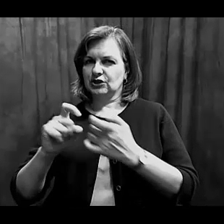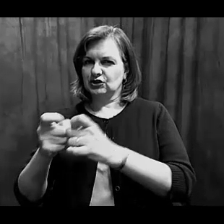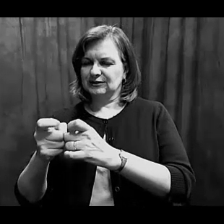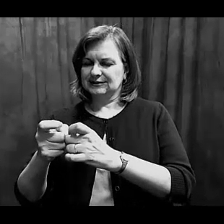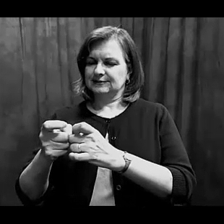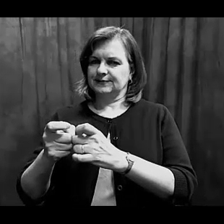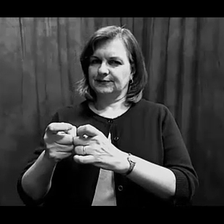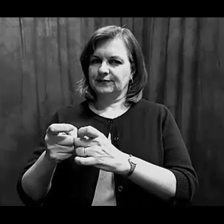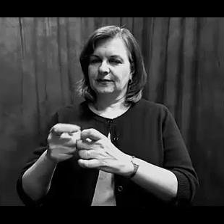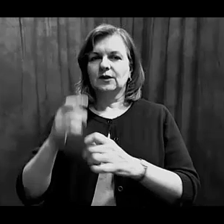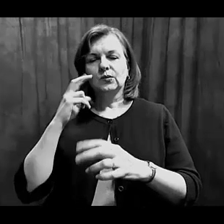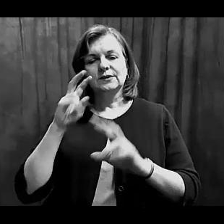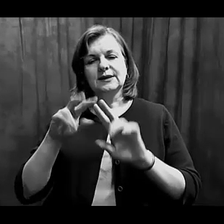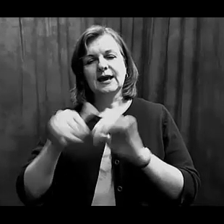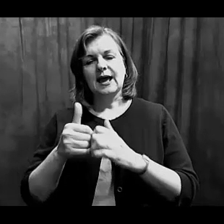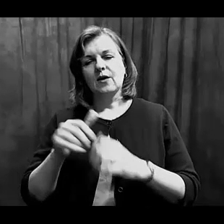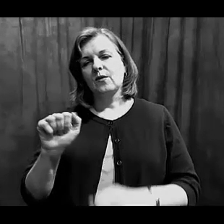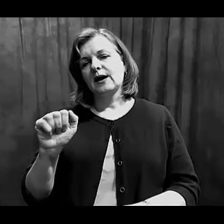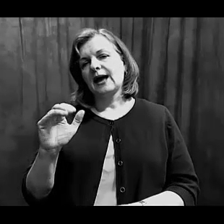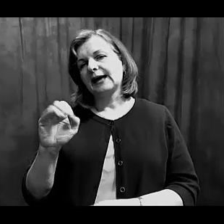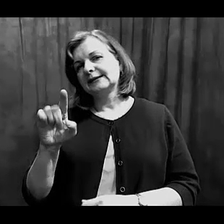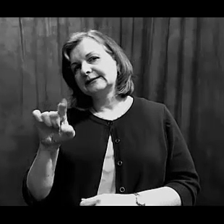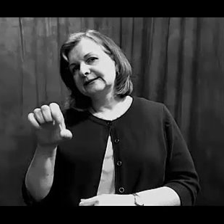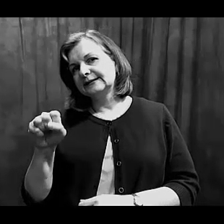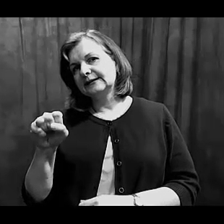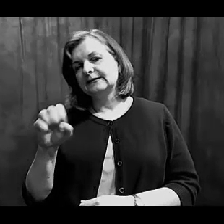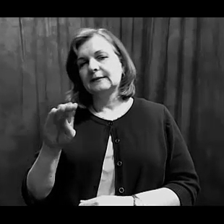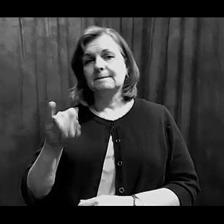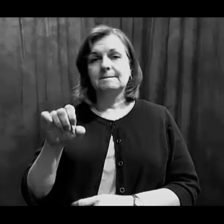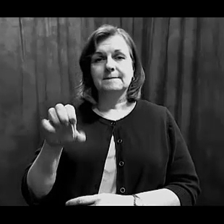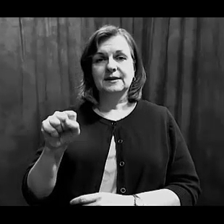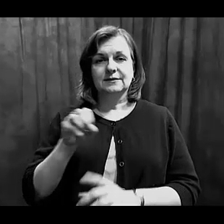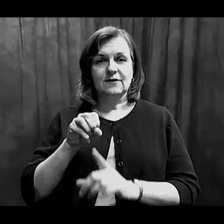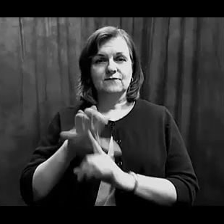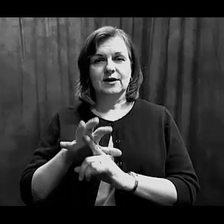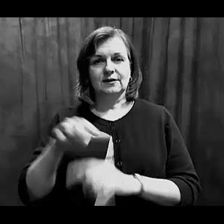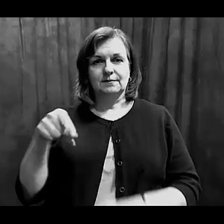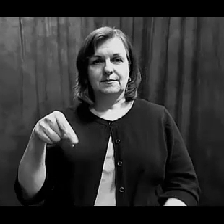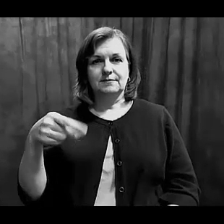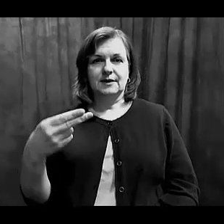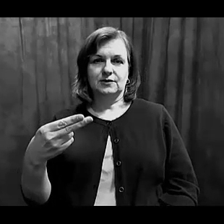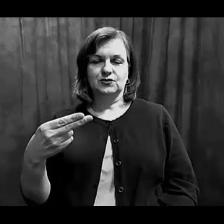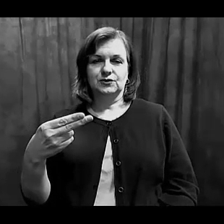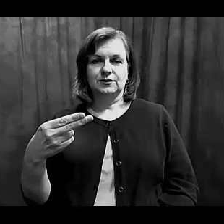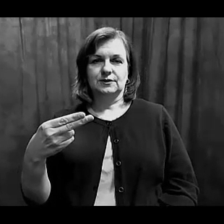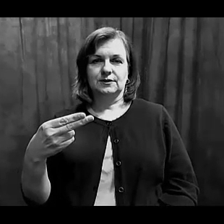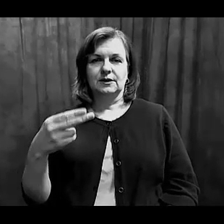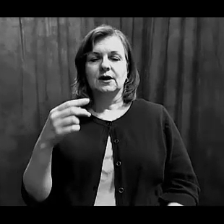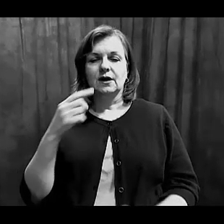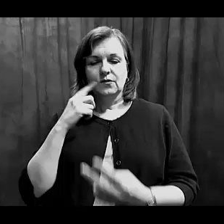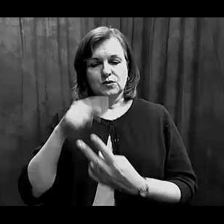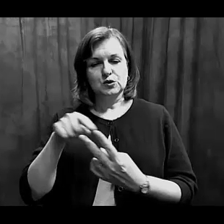very sensitive to changes in pH so what we look at is how acids and bases can affect pH